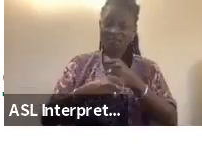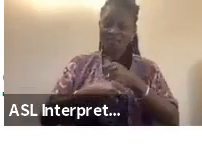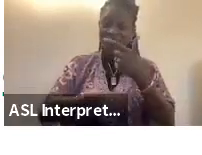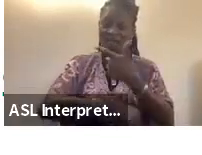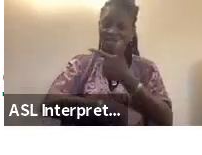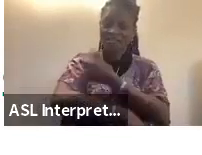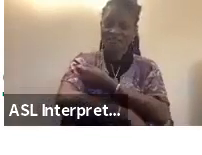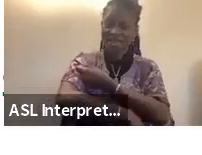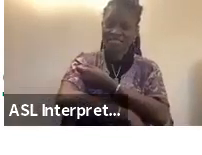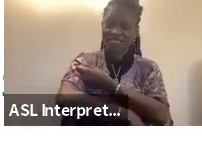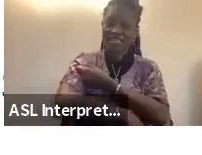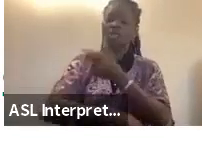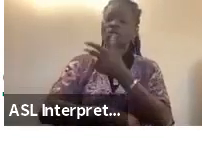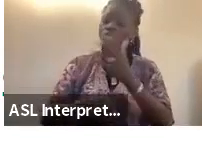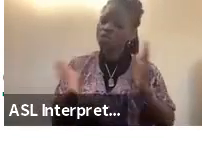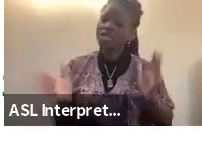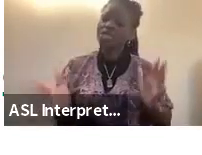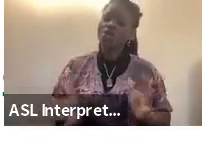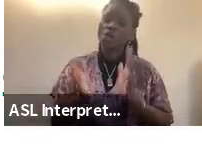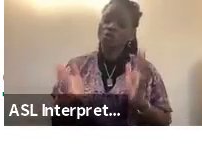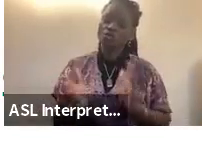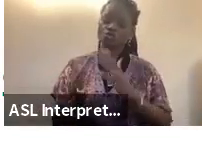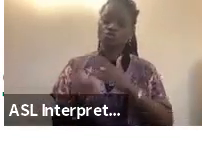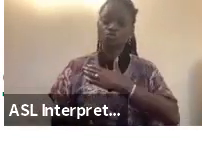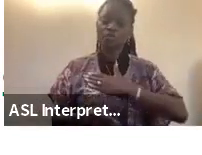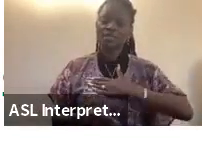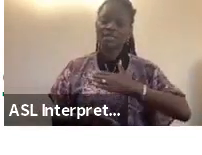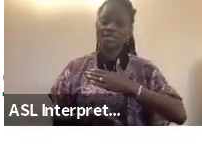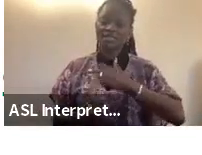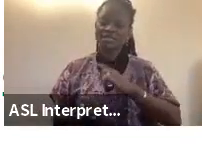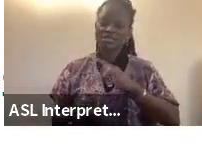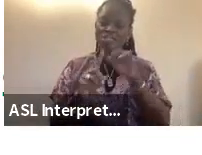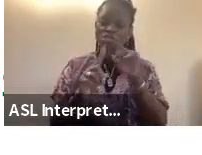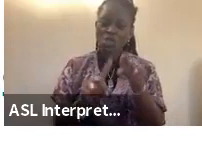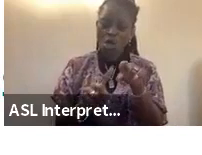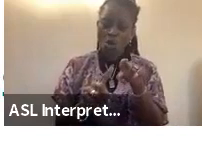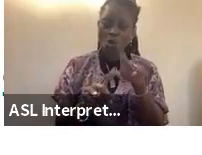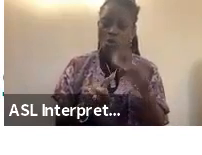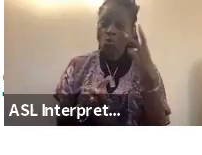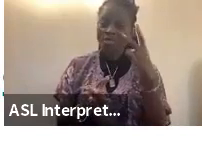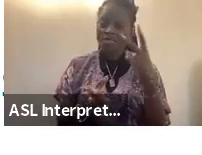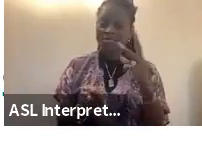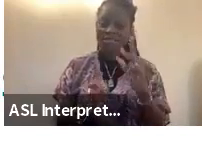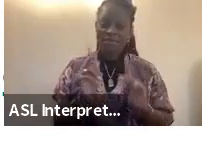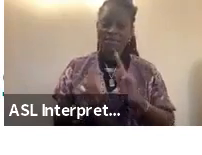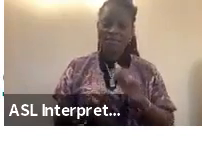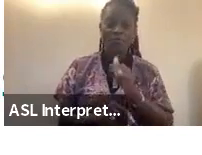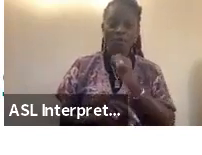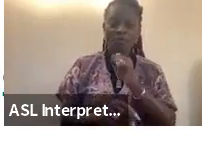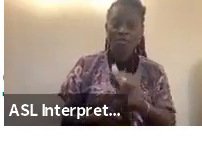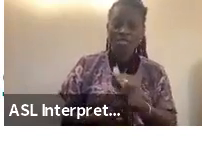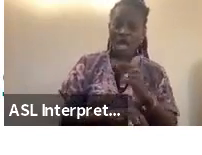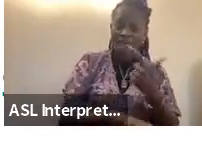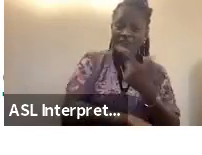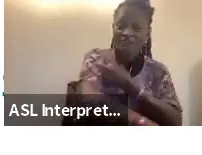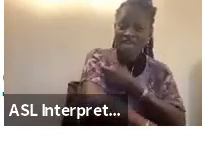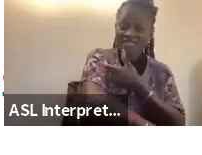they are strongly encouraged to do so because we can see that local unvaccinated residents are seven times more likely to be hospitalized